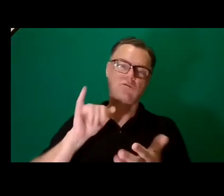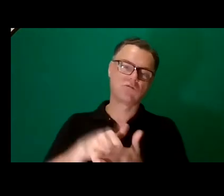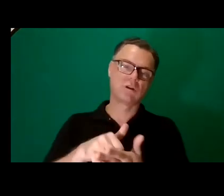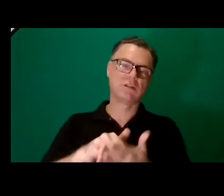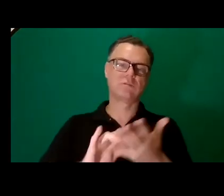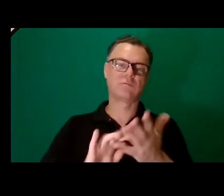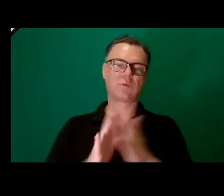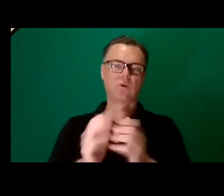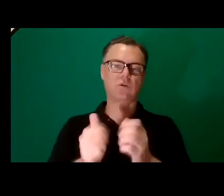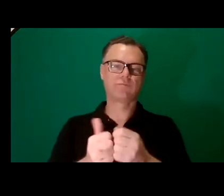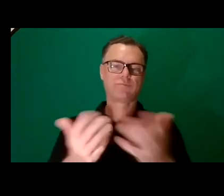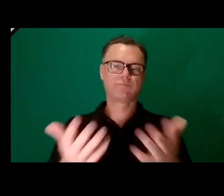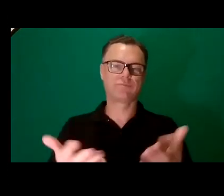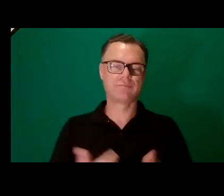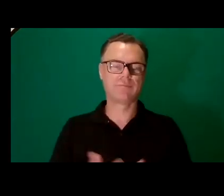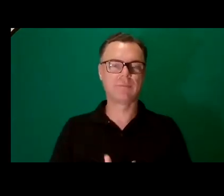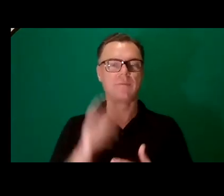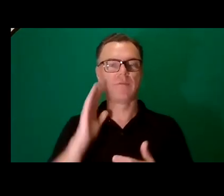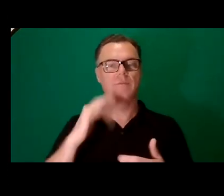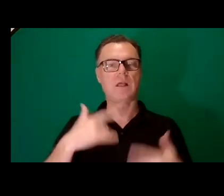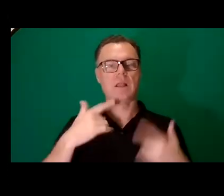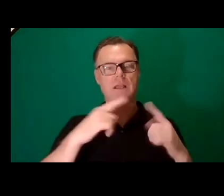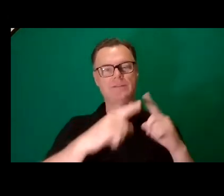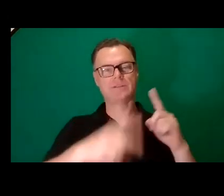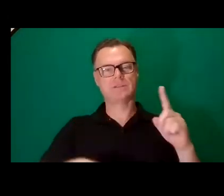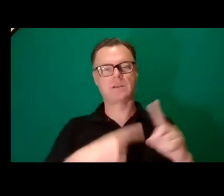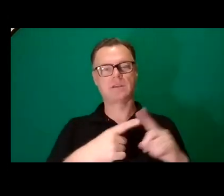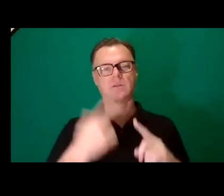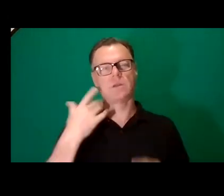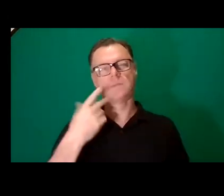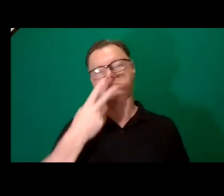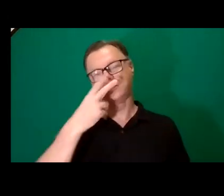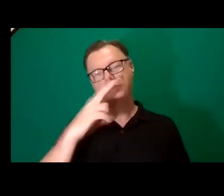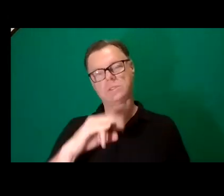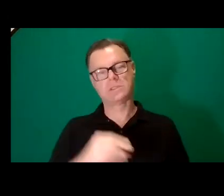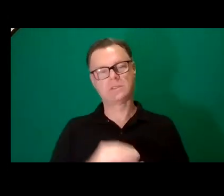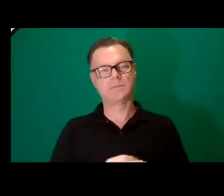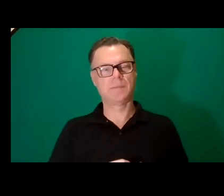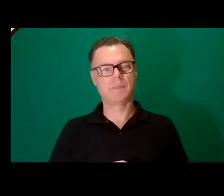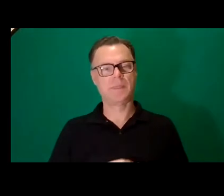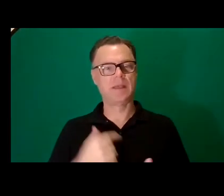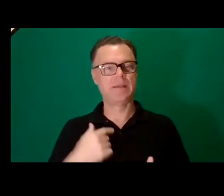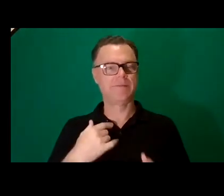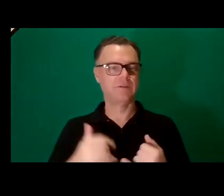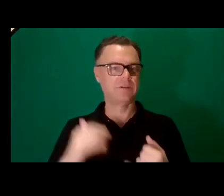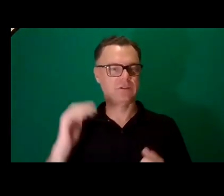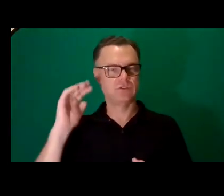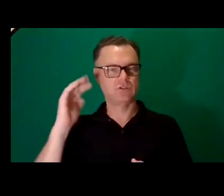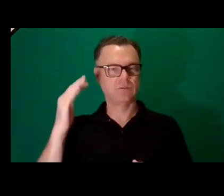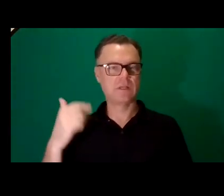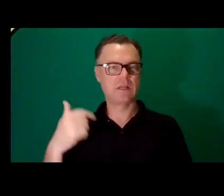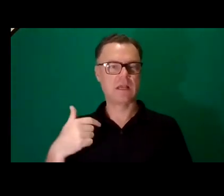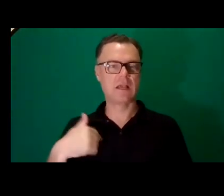I was in this real cycle, particularly in my 20s, where I was so determined to socialize